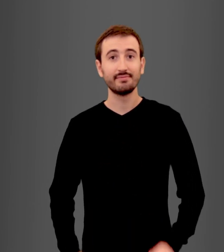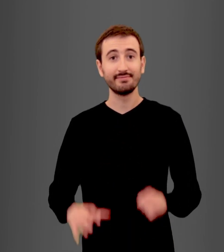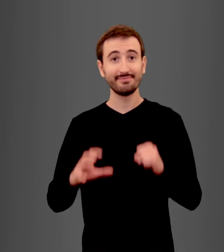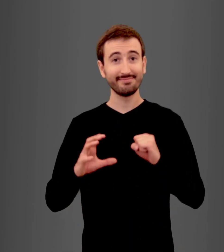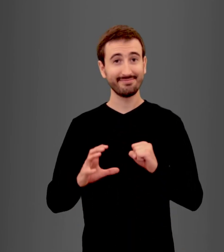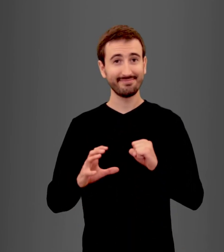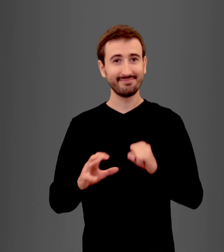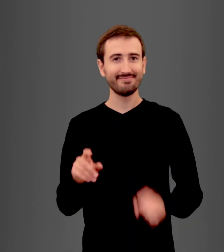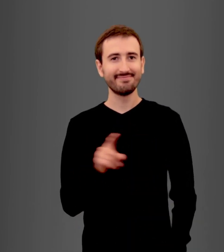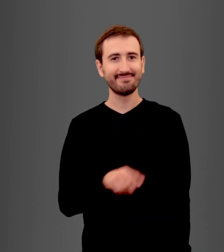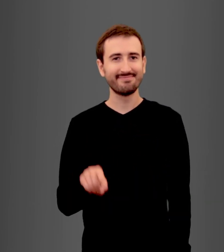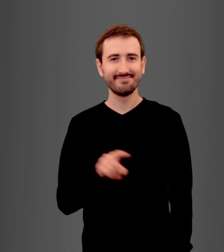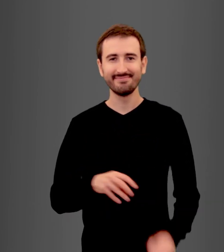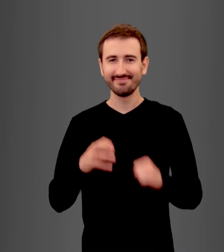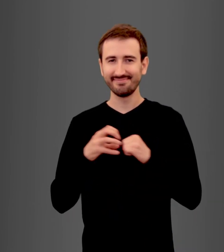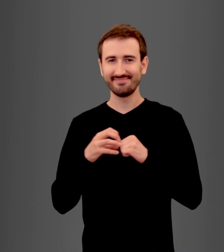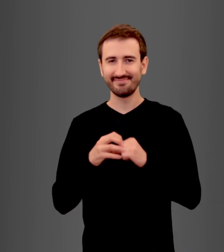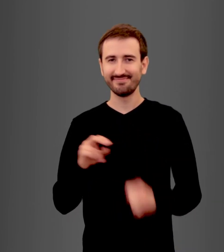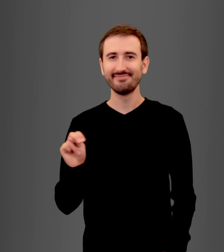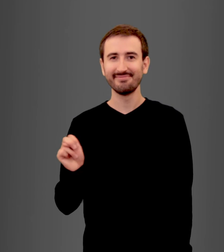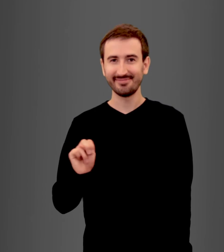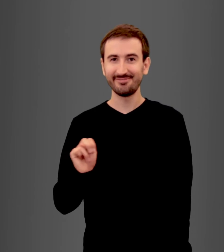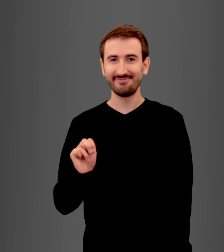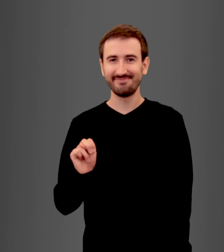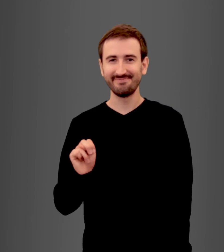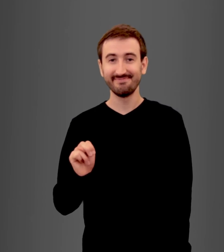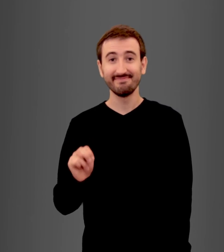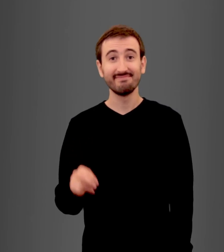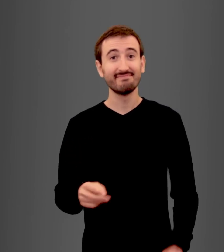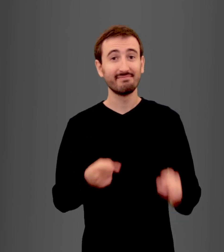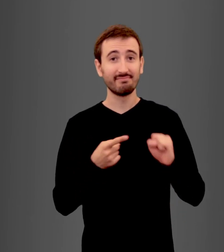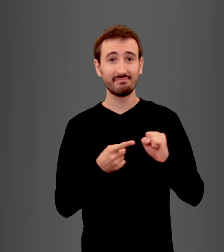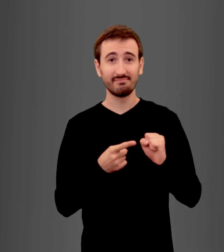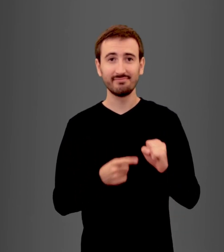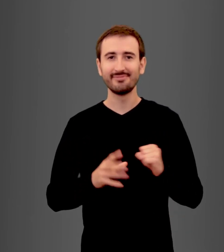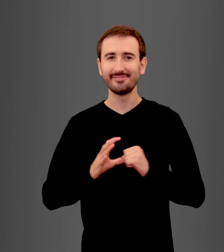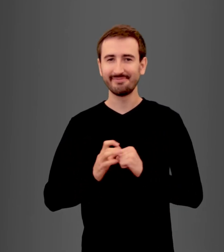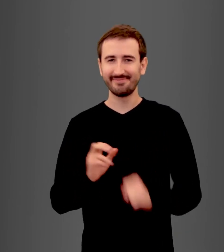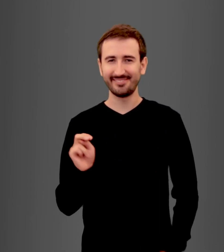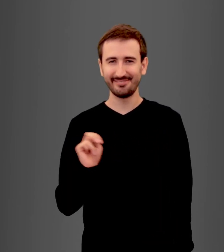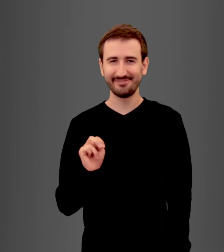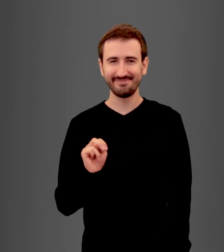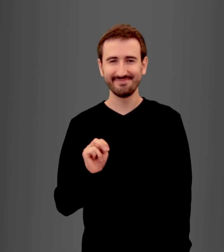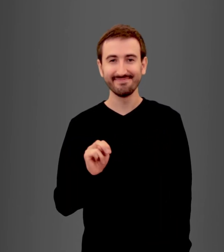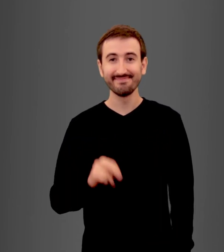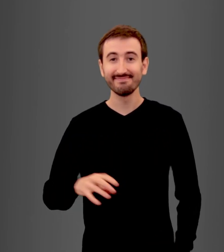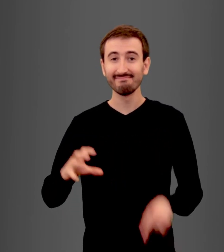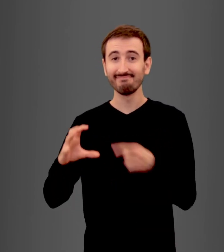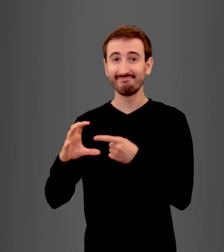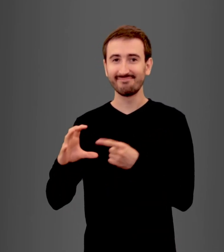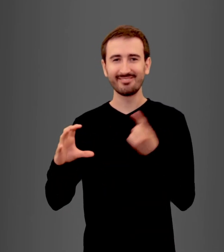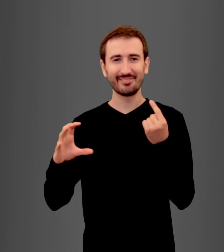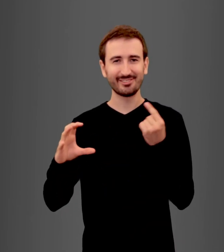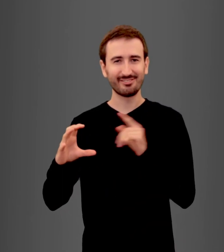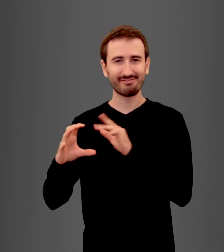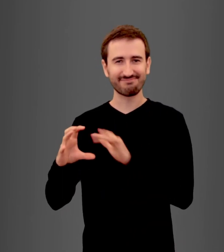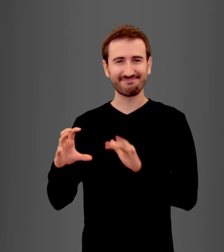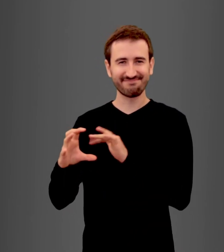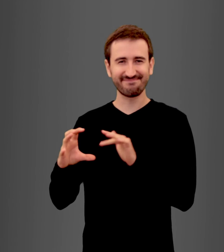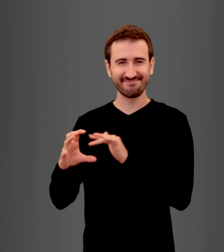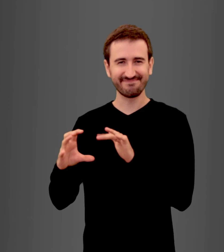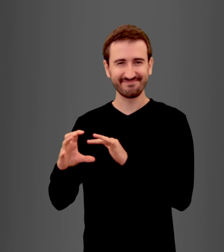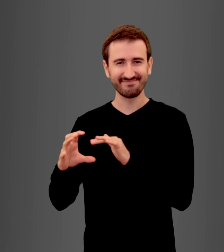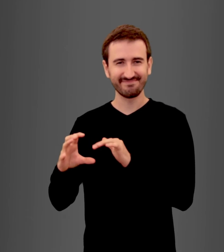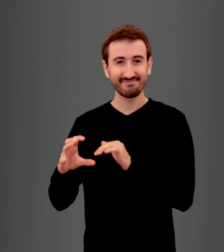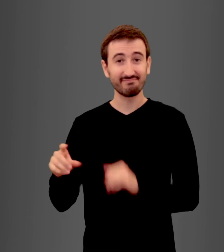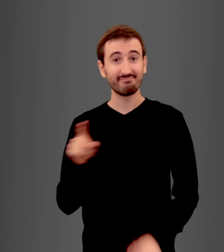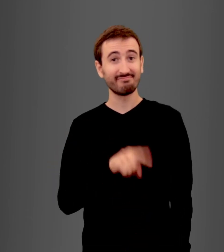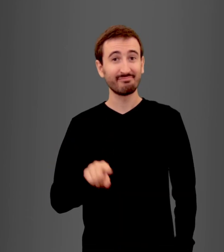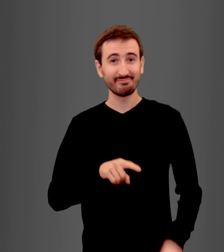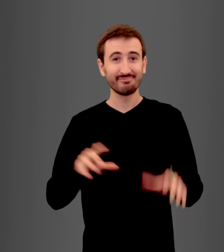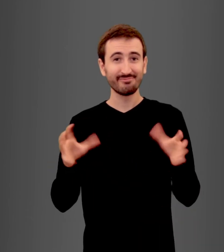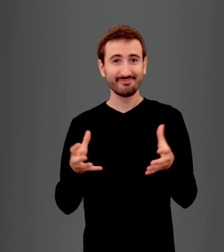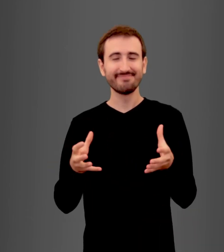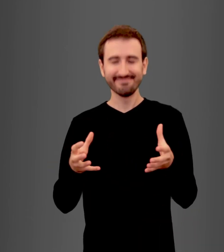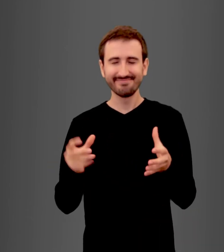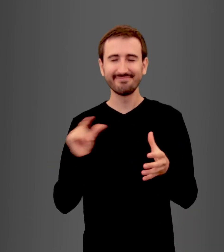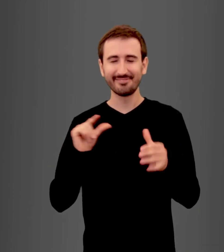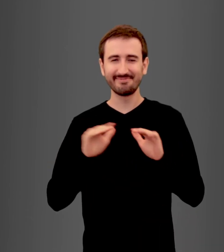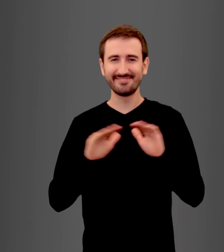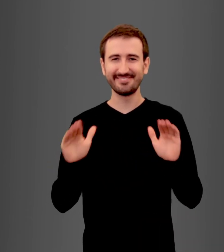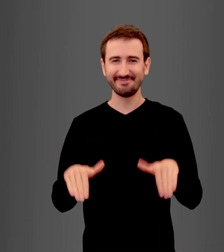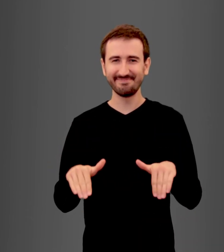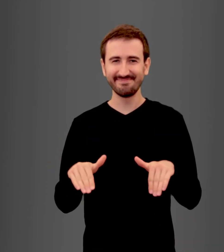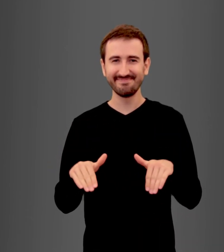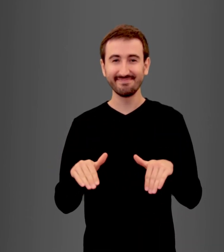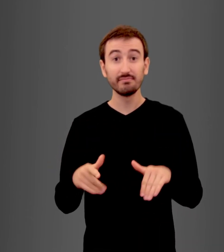A nitrogen-vacancy center, consisting of a nitrogen atom and a vacancy containing electrons, is a quantum system.